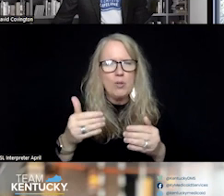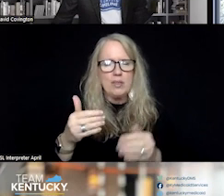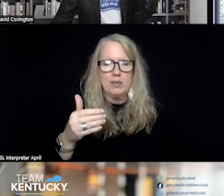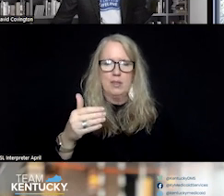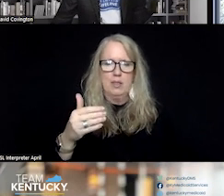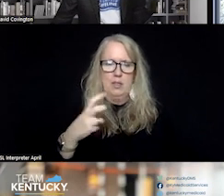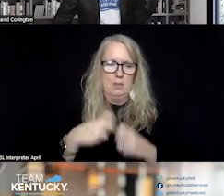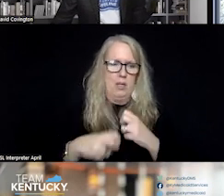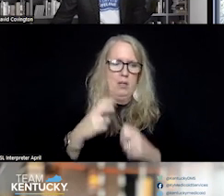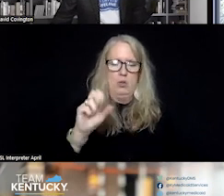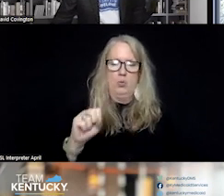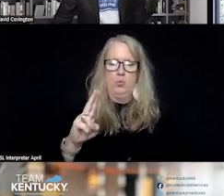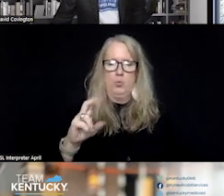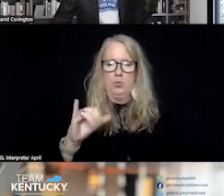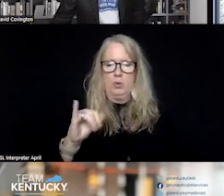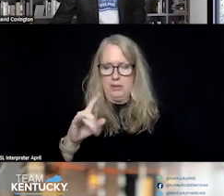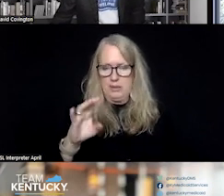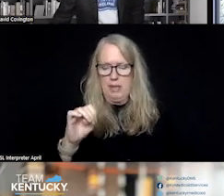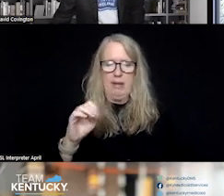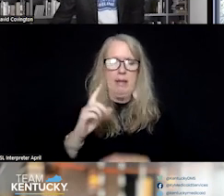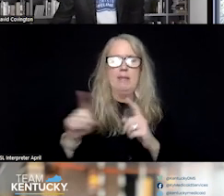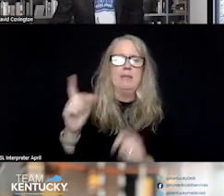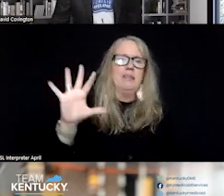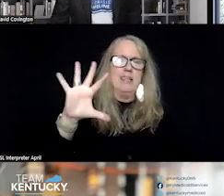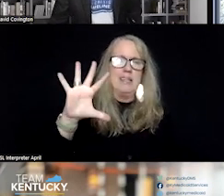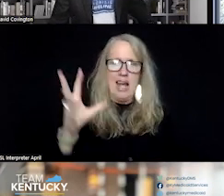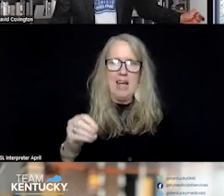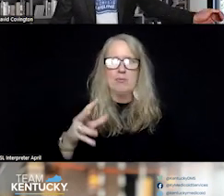RATES OF SUICIDE ATTEMPTS ON AFRICAN YOUTH, SPECIFICALLY IN